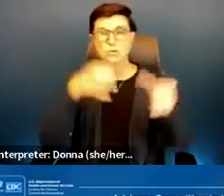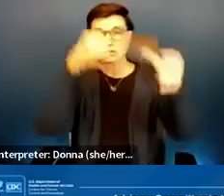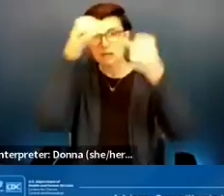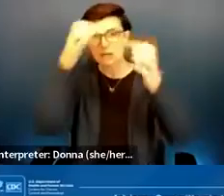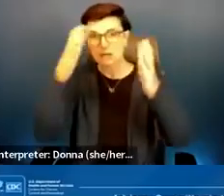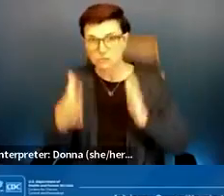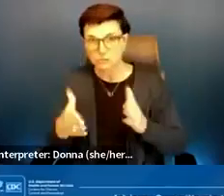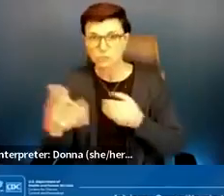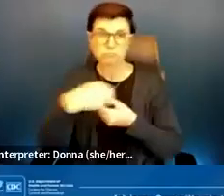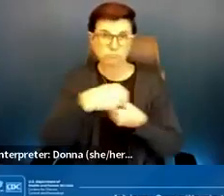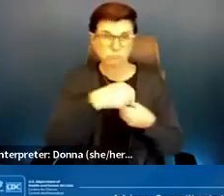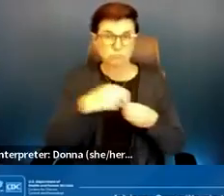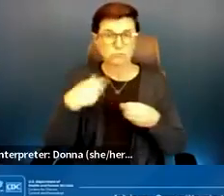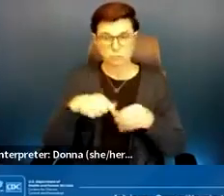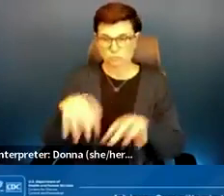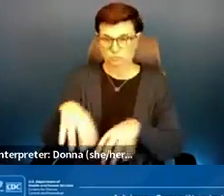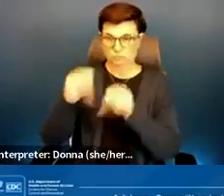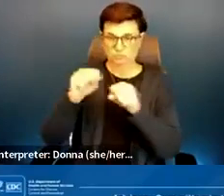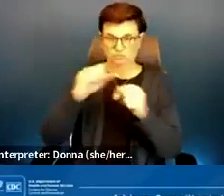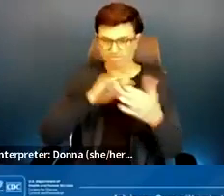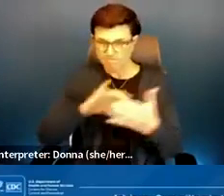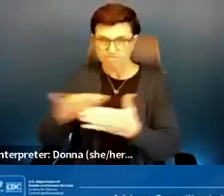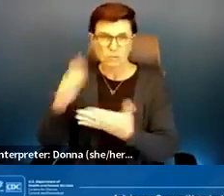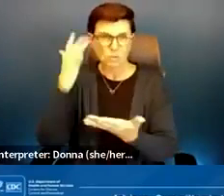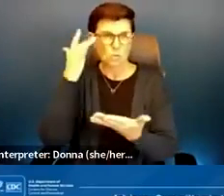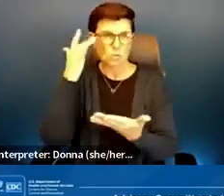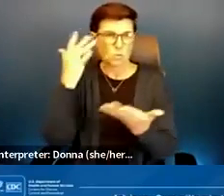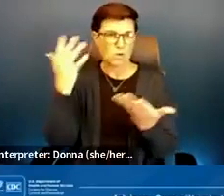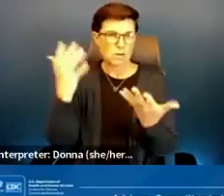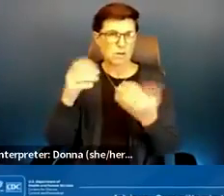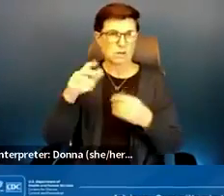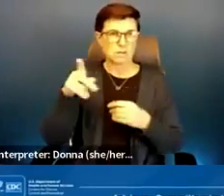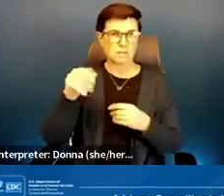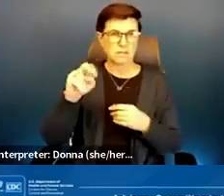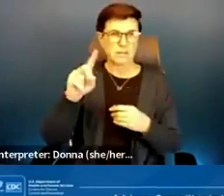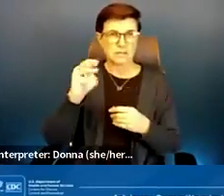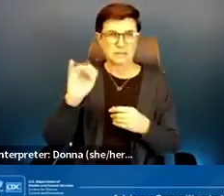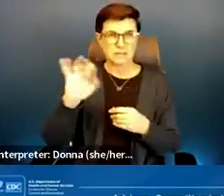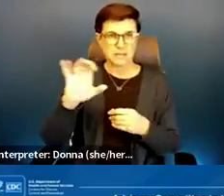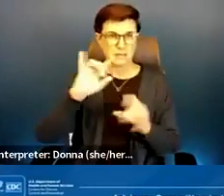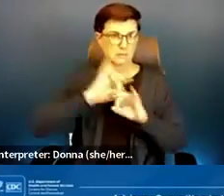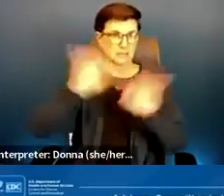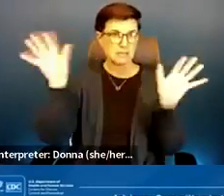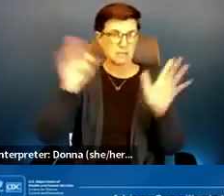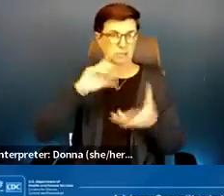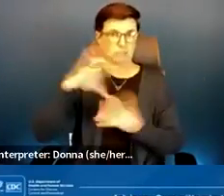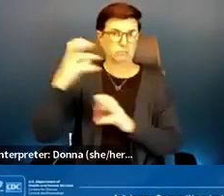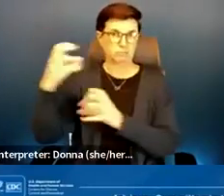of the first COVID-19 tests and what policies, practices, and systems should be established to address these issues in the future.